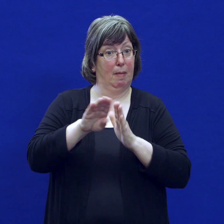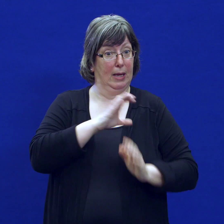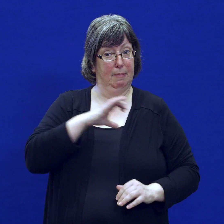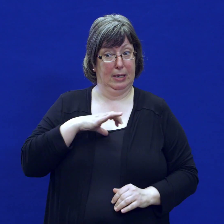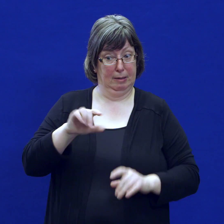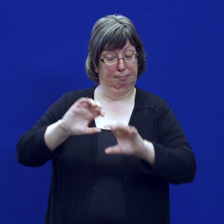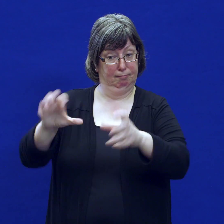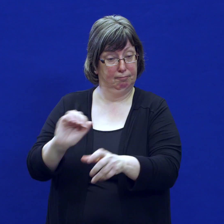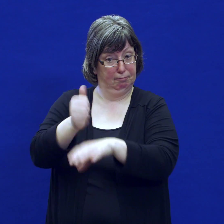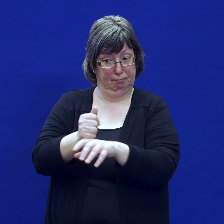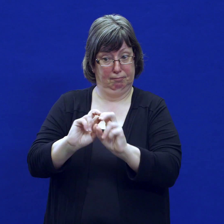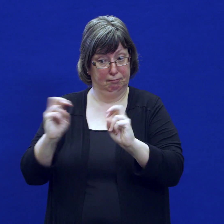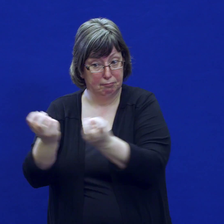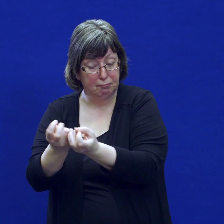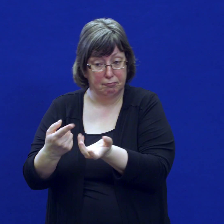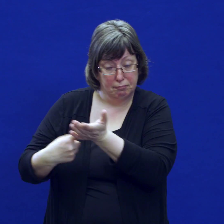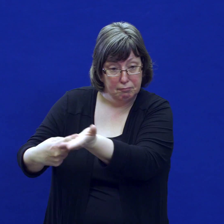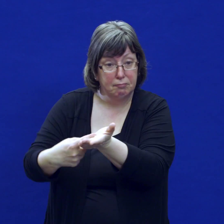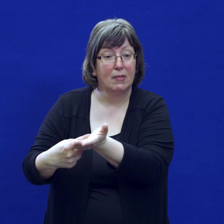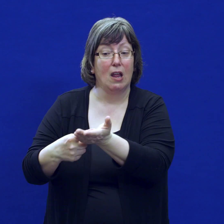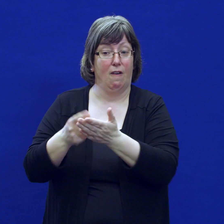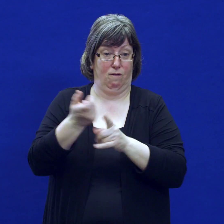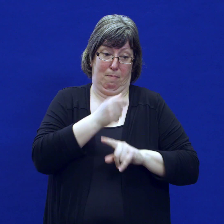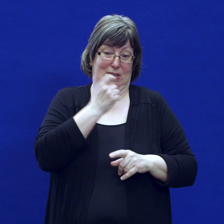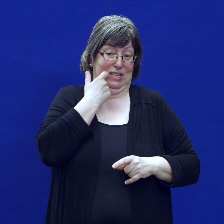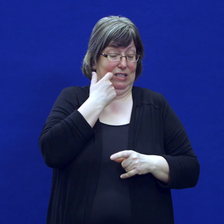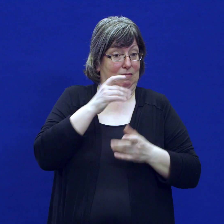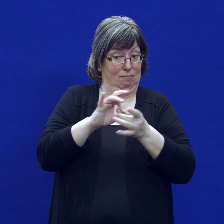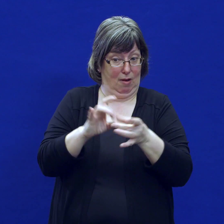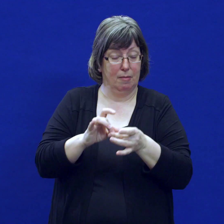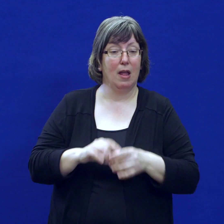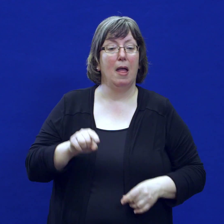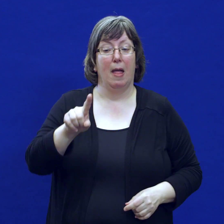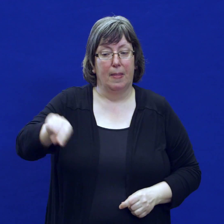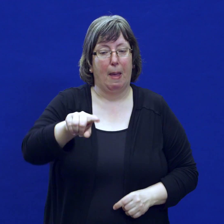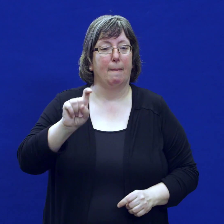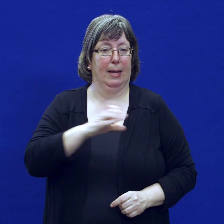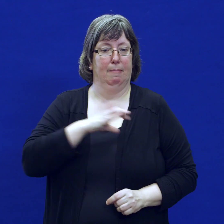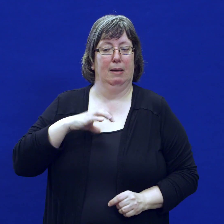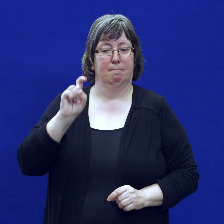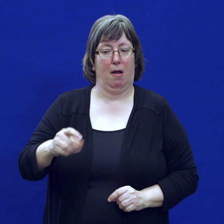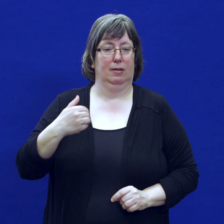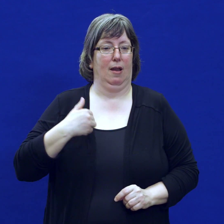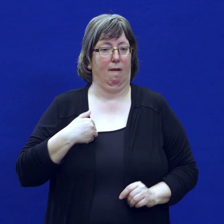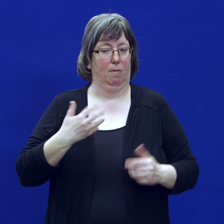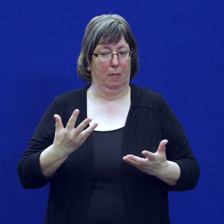established under Section 18 must have